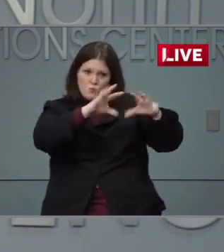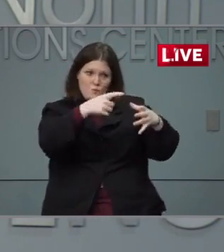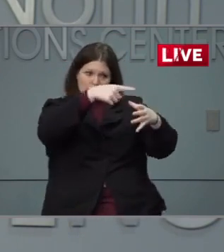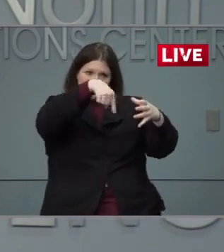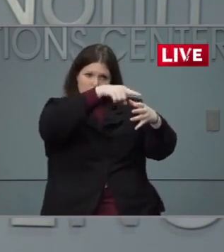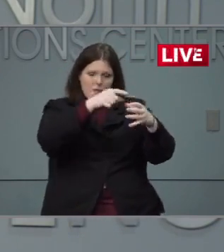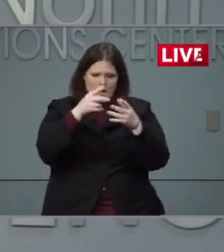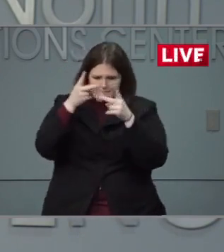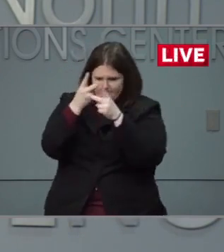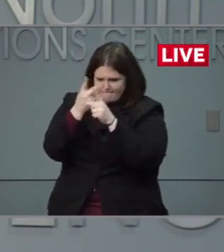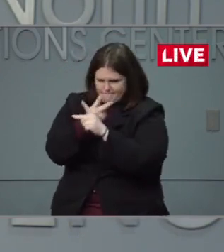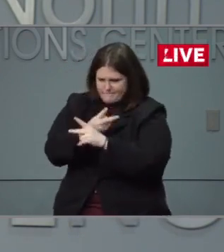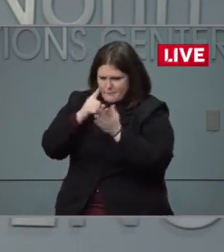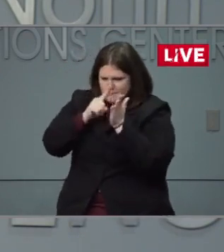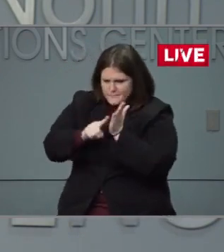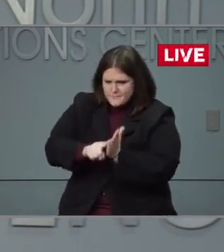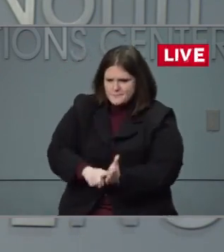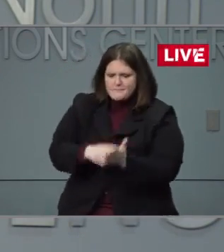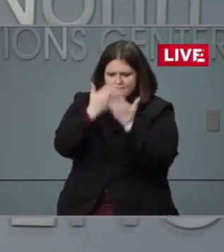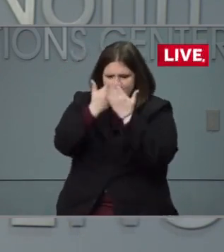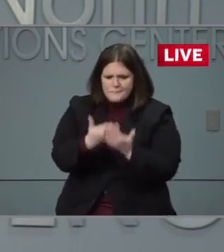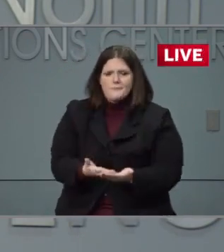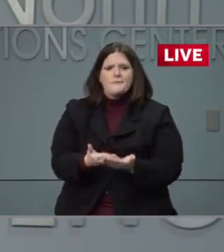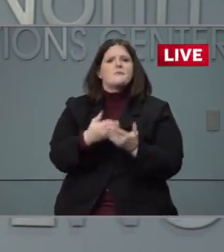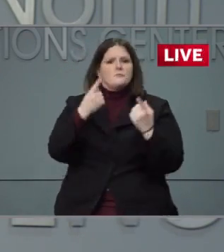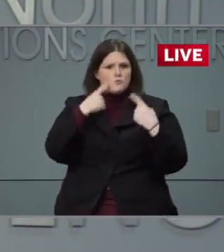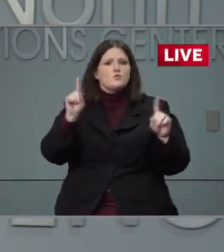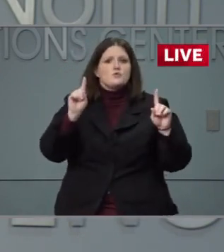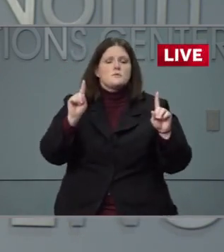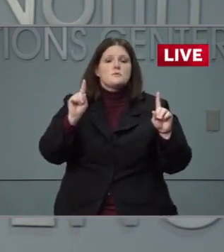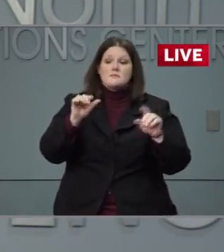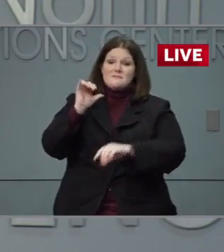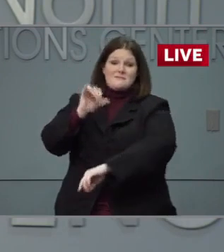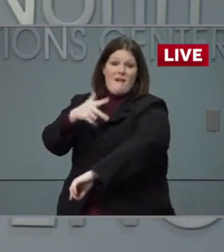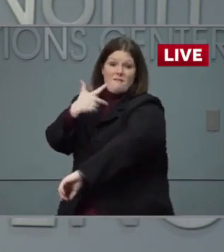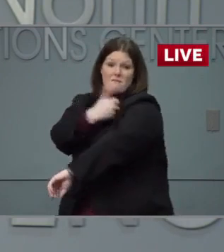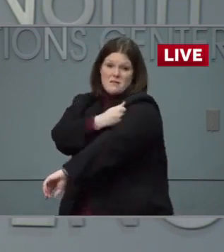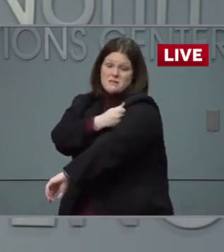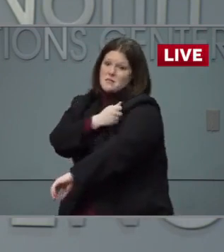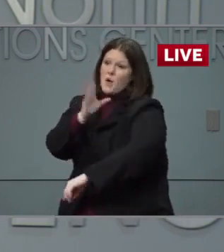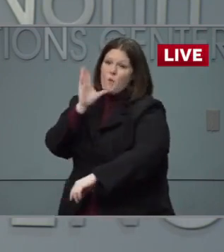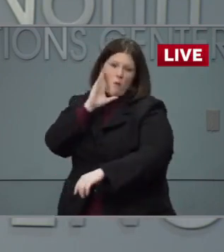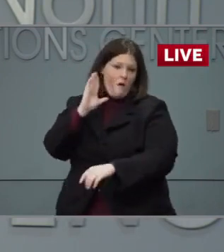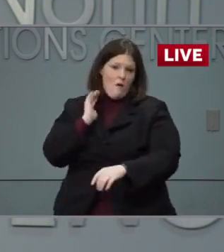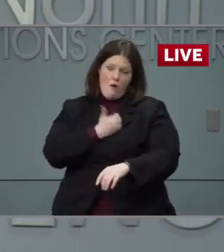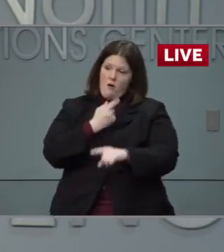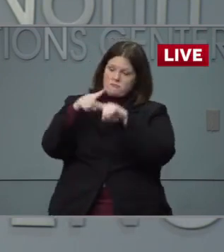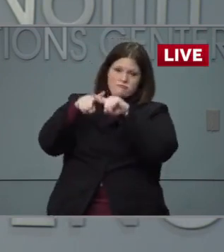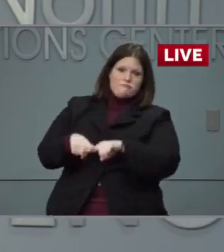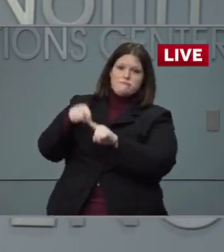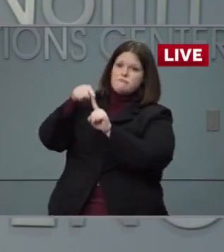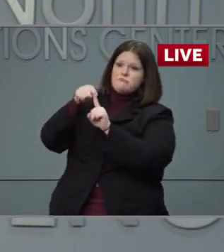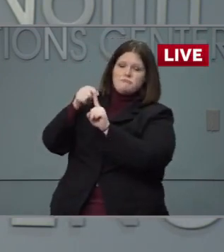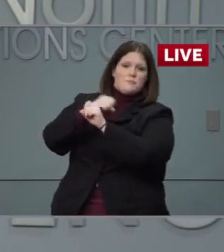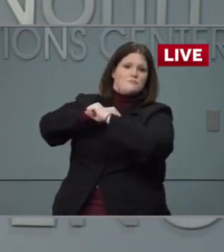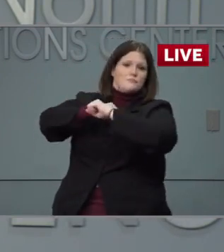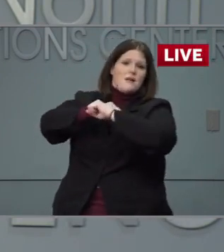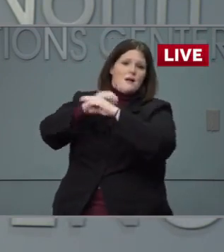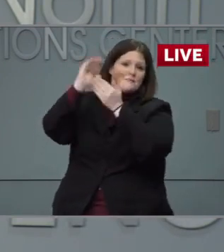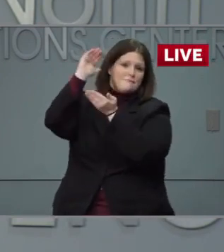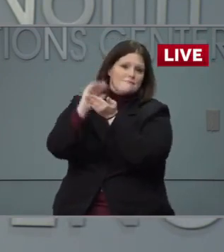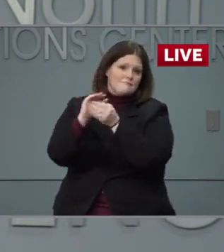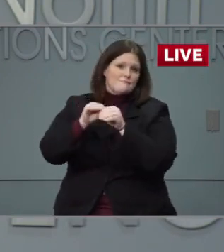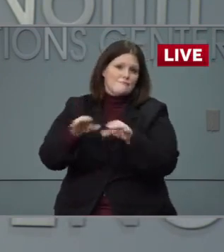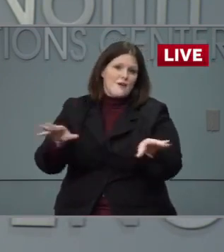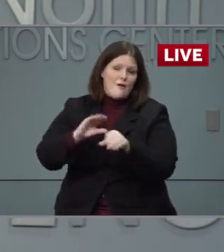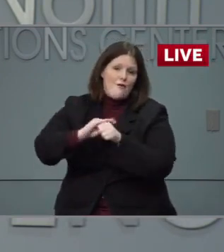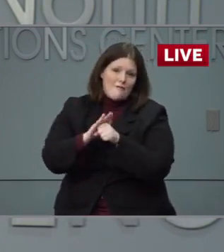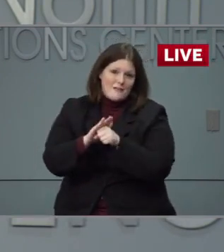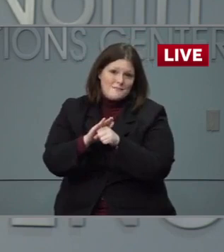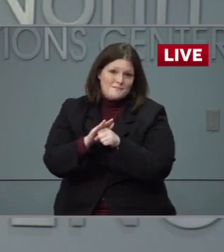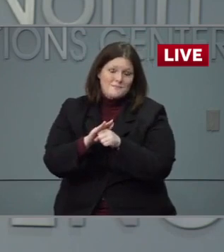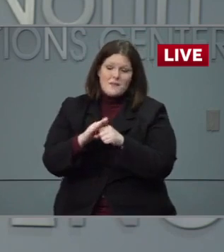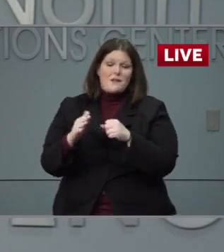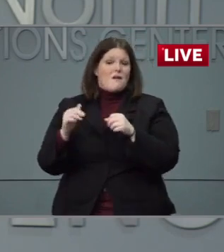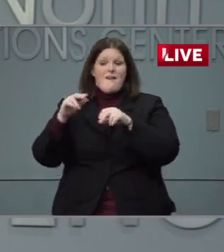IT WILL EVENTUALLY BE OUR BEST MEDICAL WEAPON AGAINST THIS DEADLY PANDEMIC BUT AS WE SAID, IT WILL TAKE MANY MONTHS TO GET THERE.